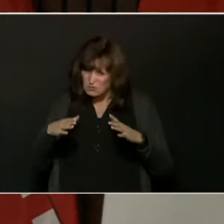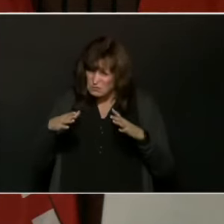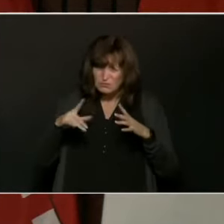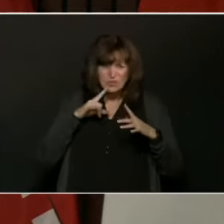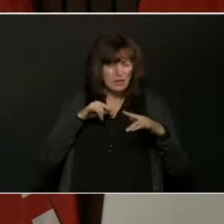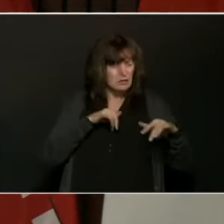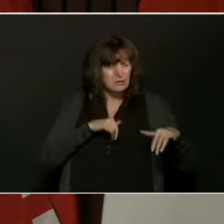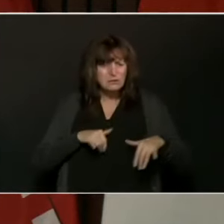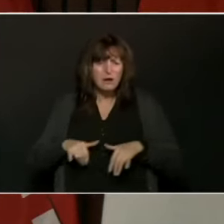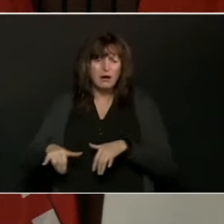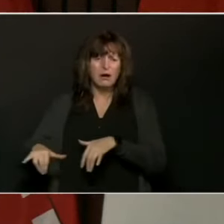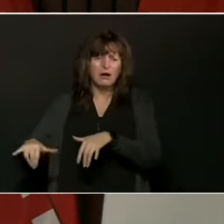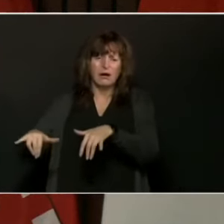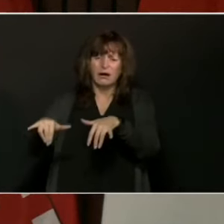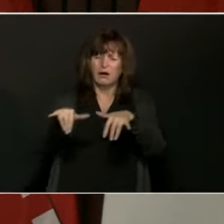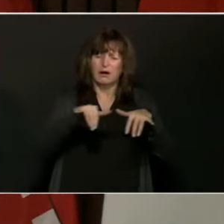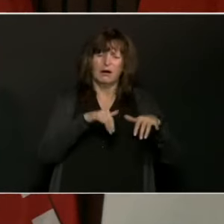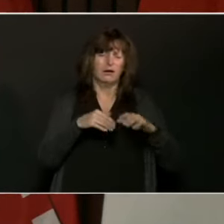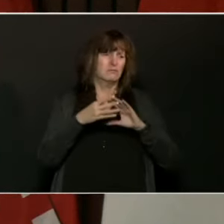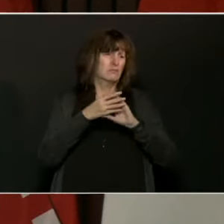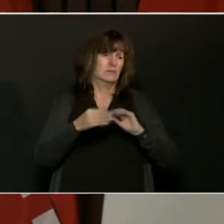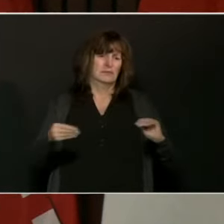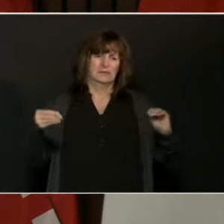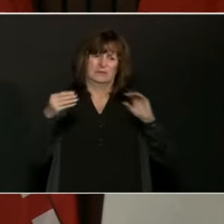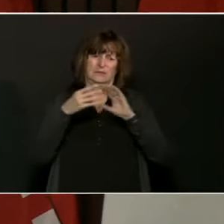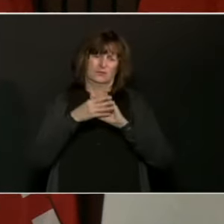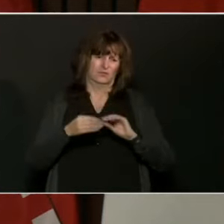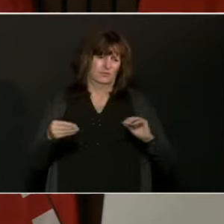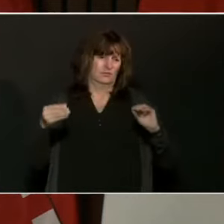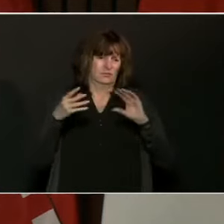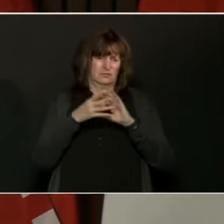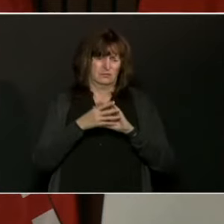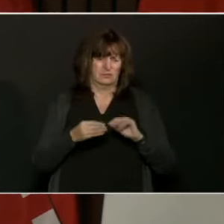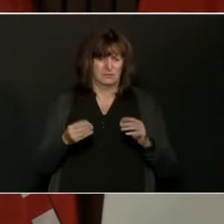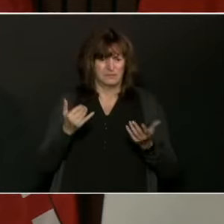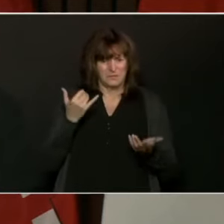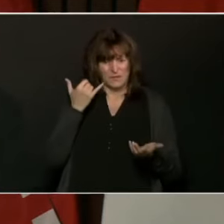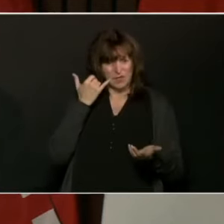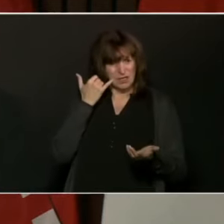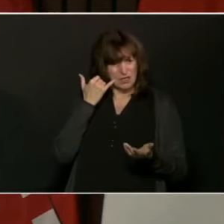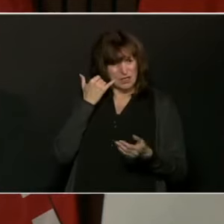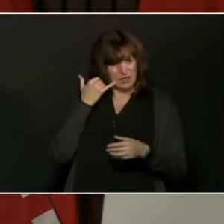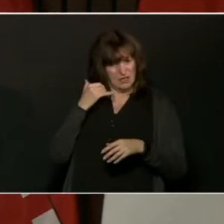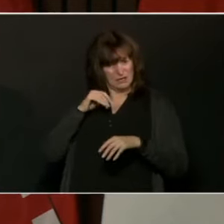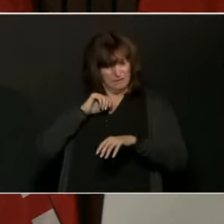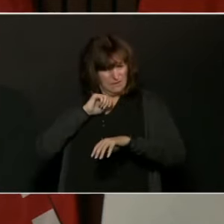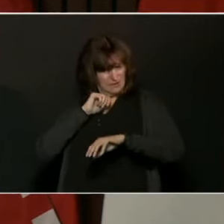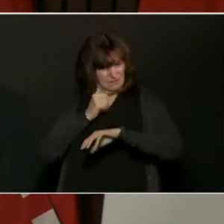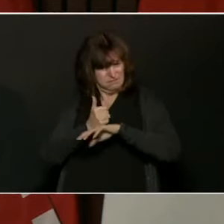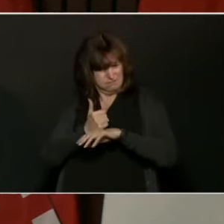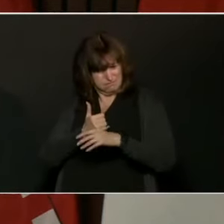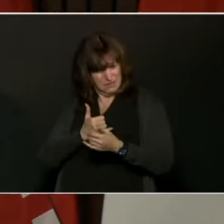HEALTH, ONTARIO HEALTH.